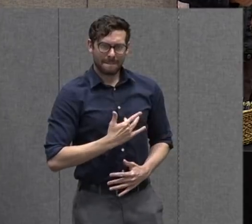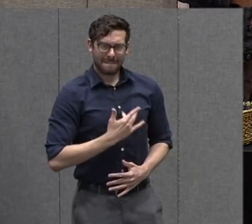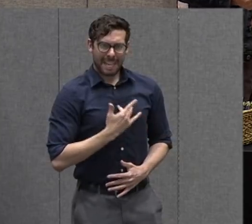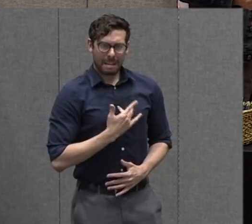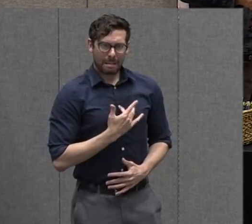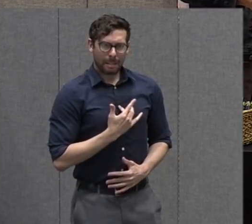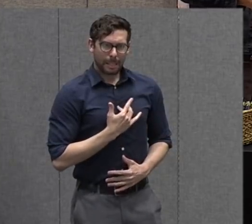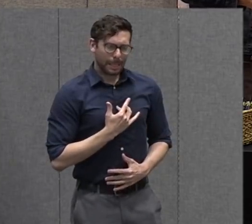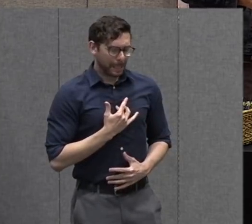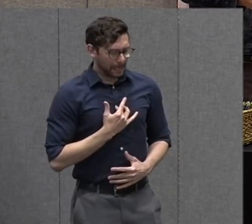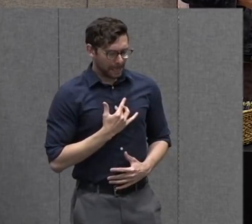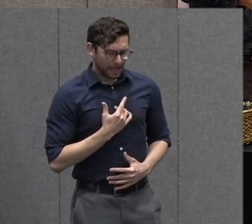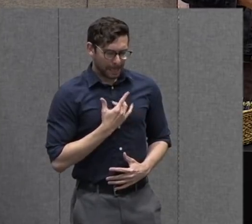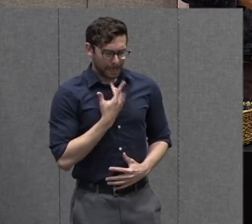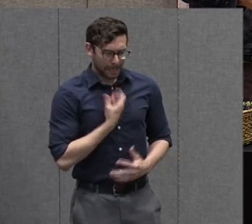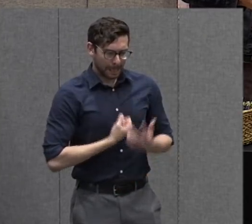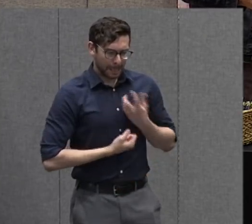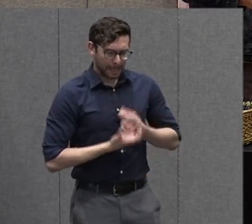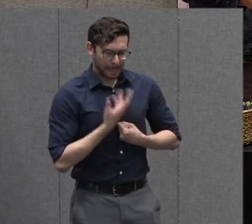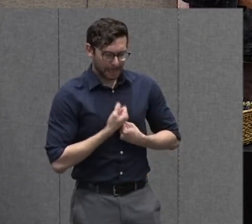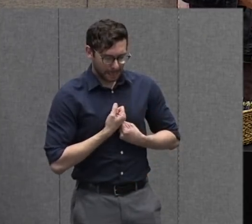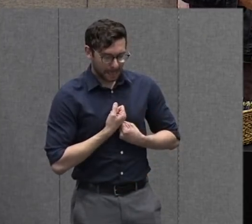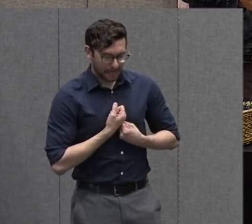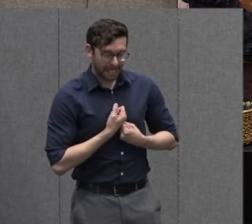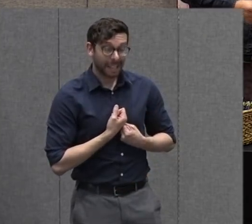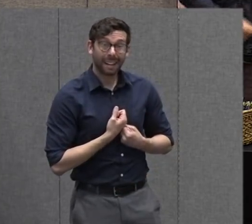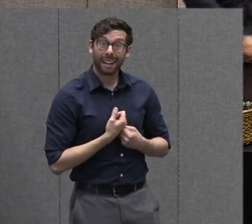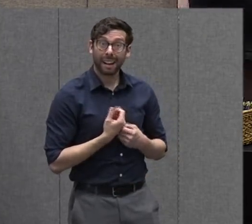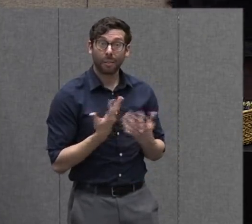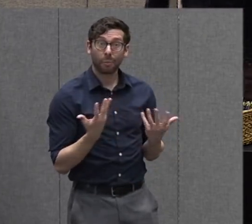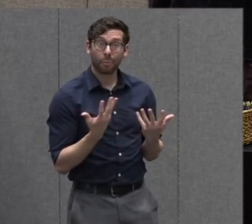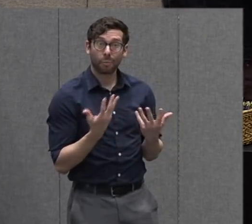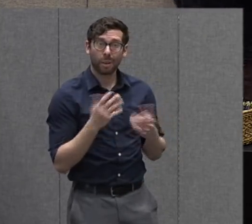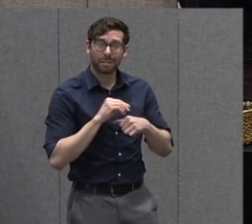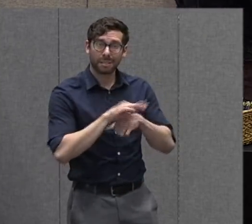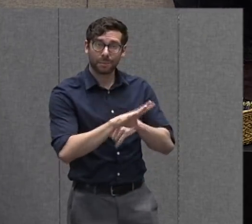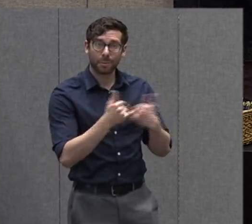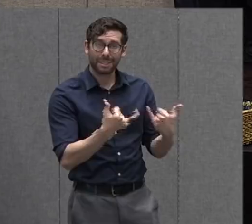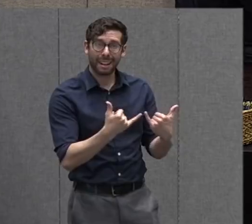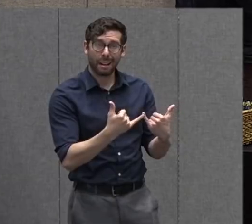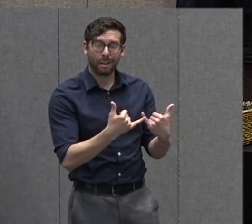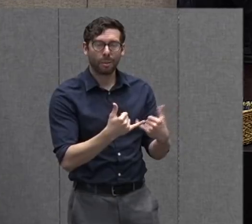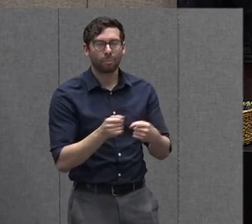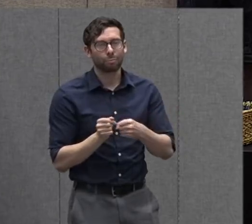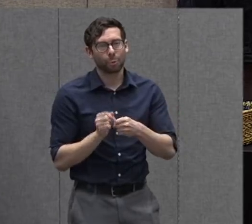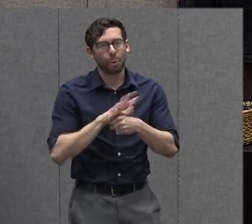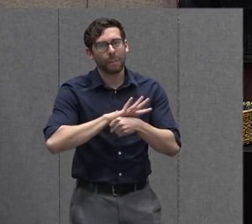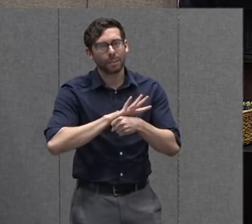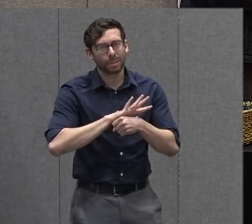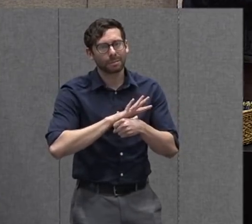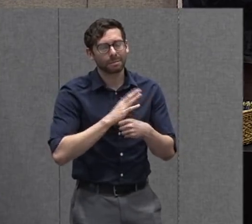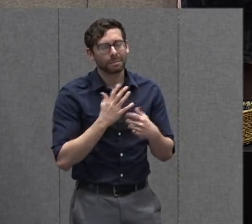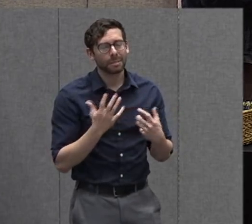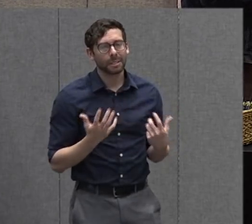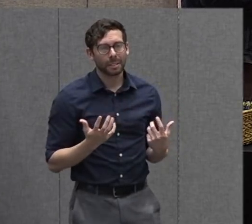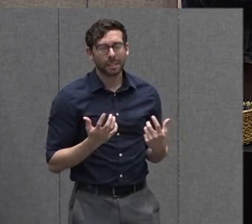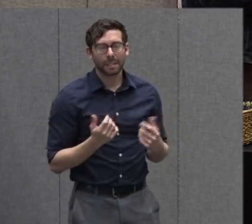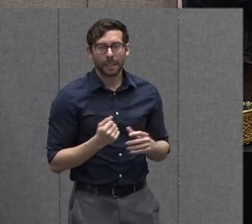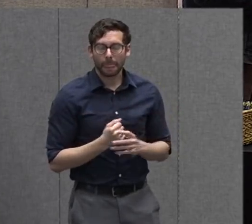had a discussion about this yesterday. And I said, I've got to go out for a run and clear my brain.